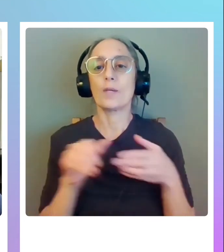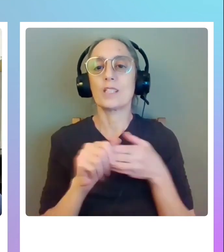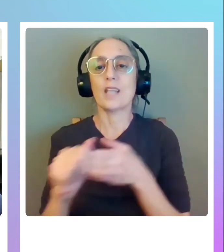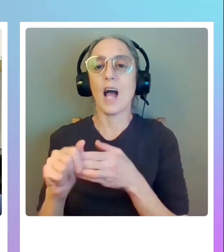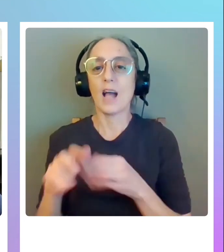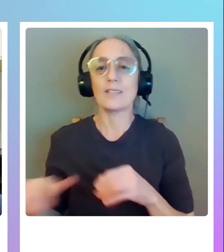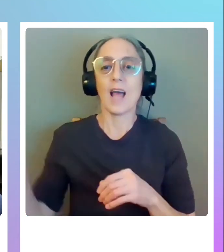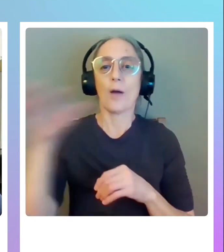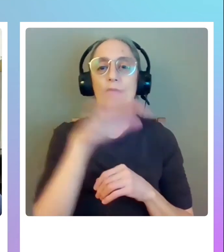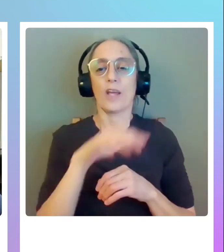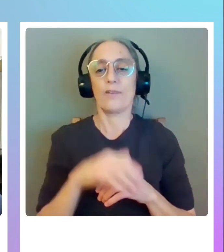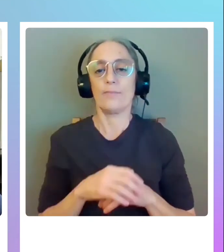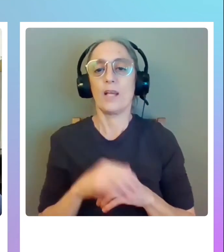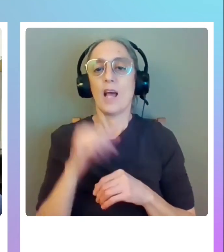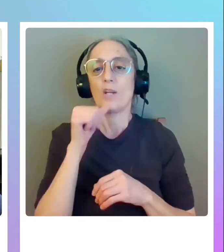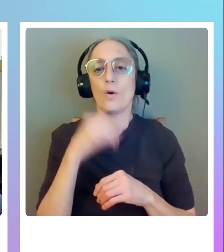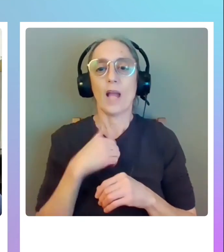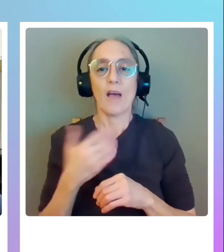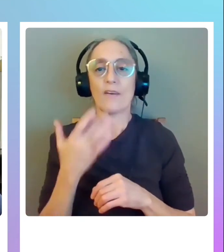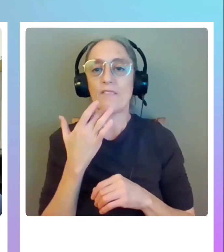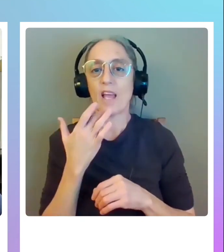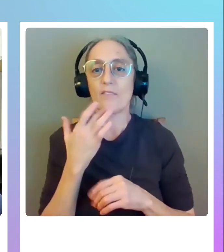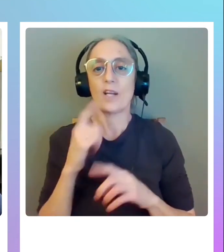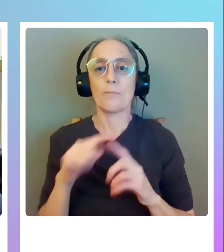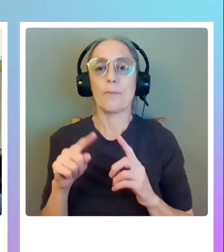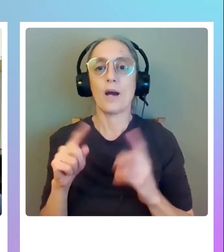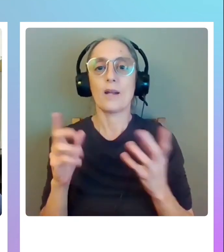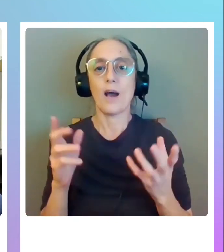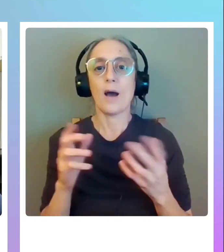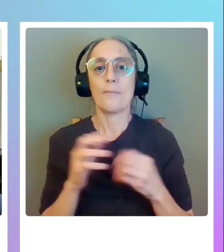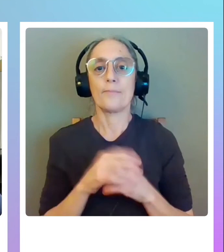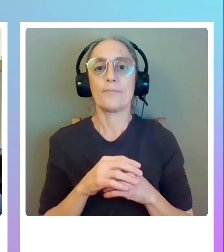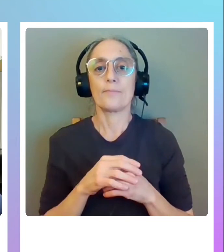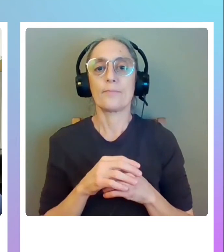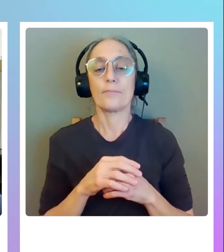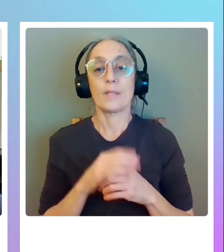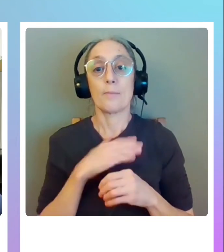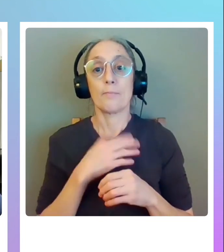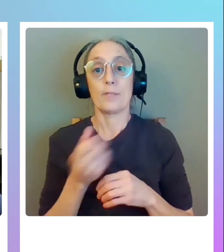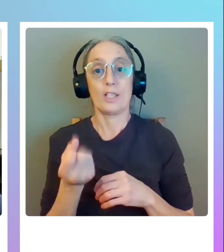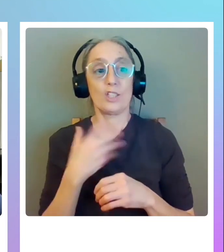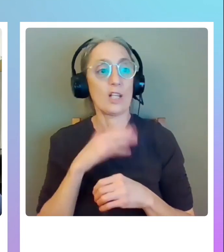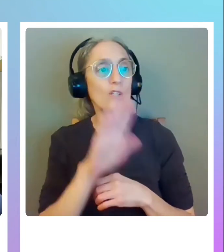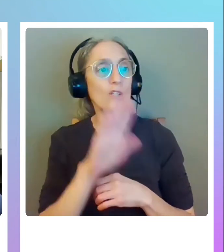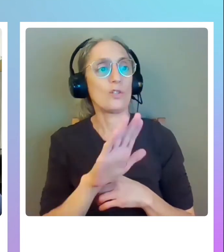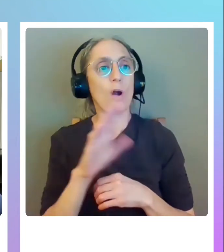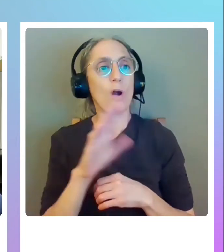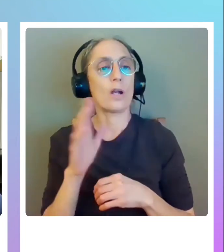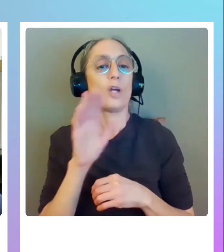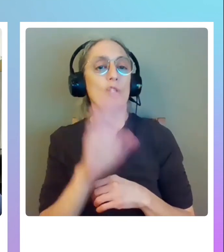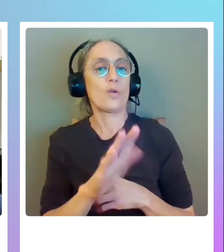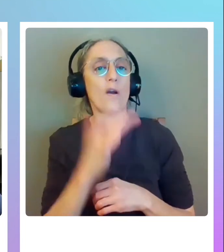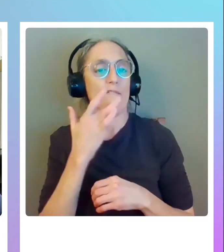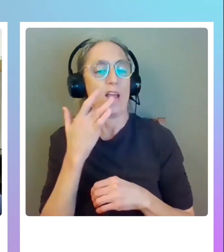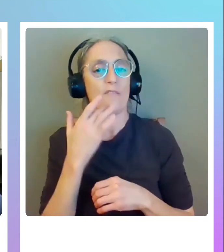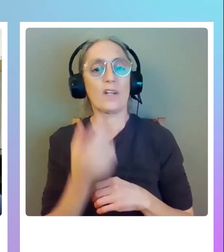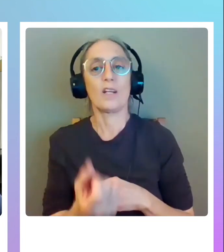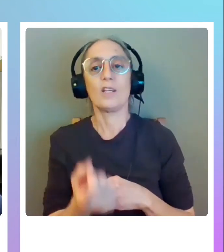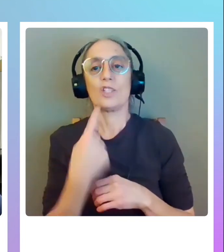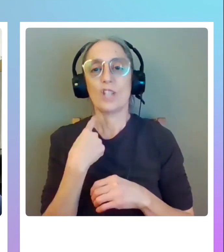I don't have a favorite, but please share your favorites with me on social media.